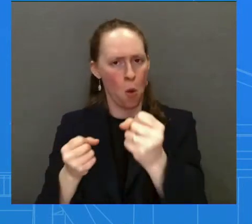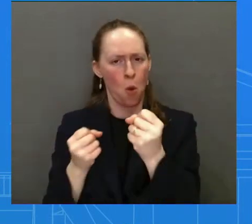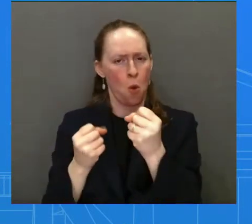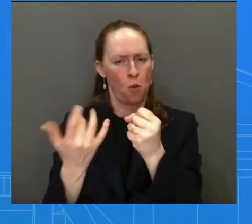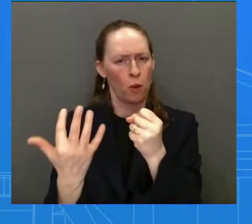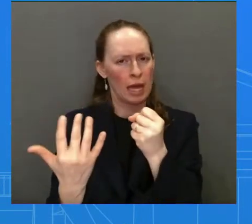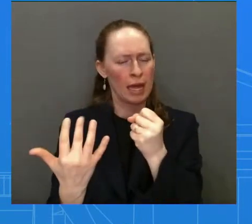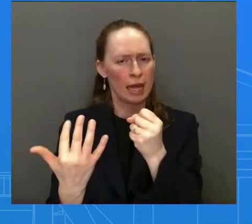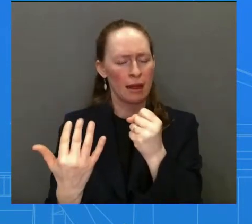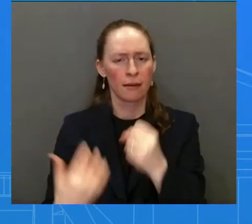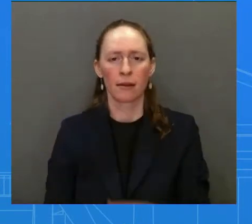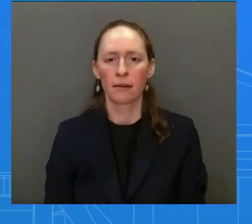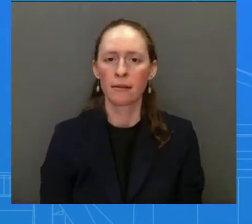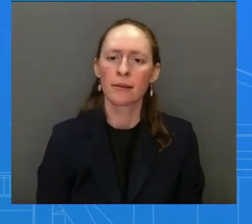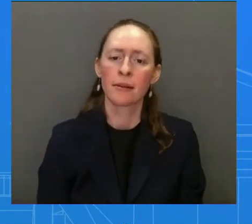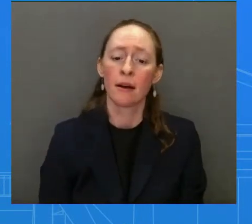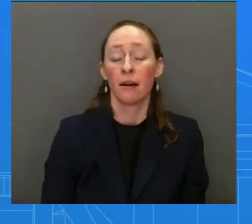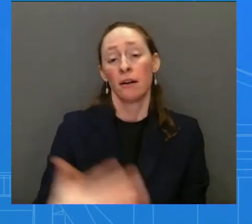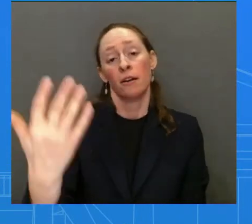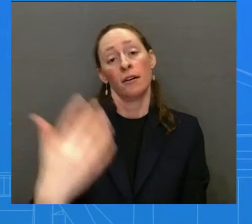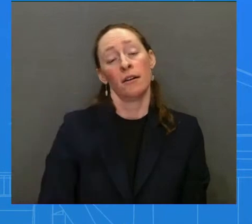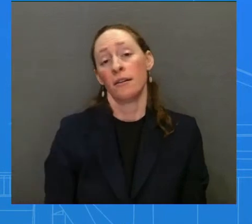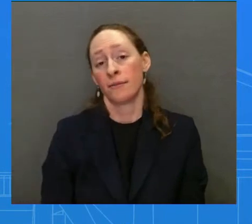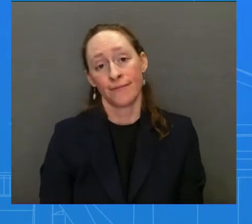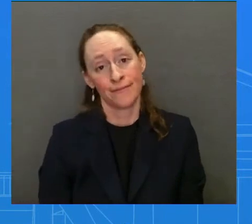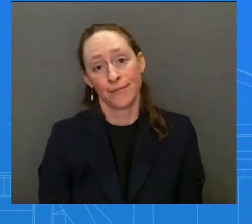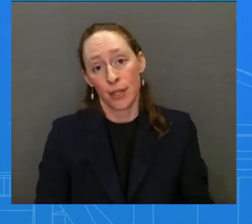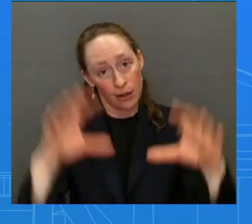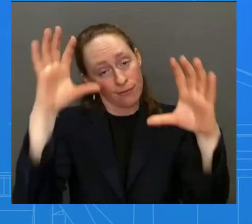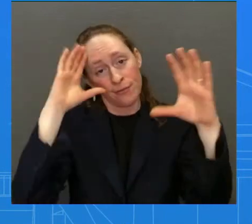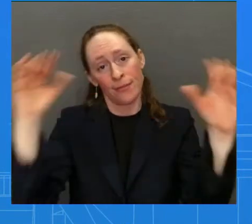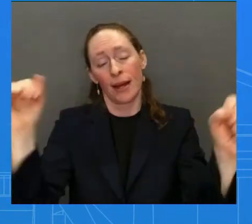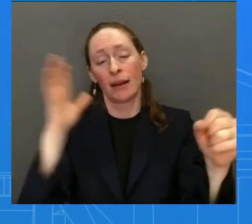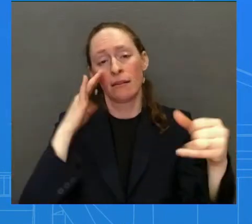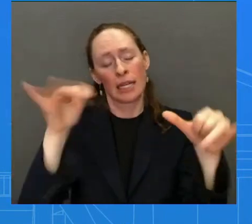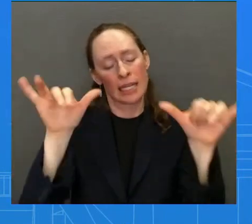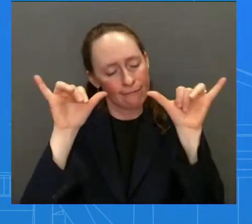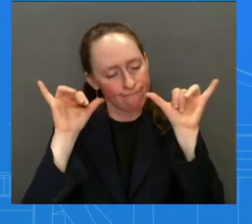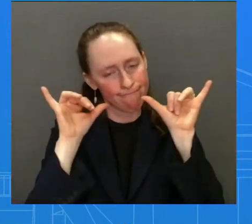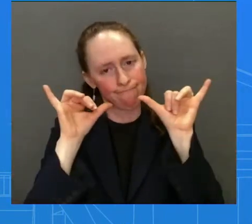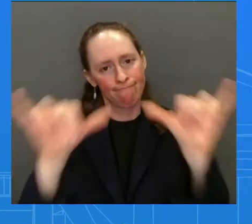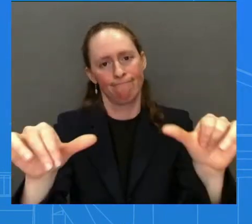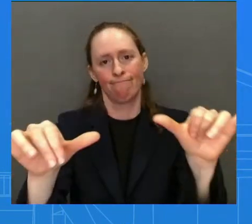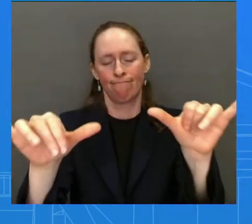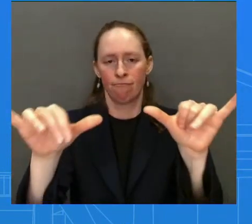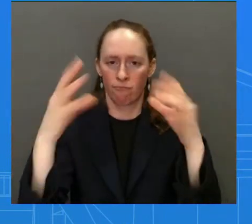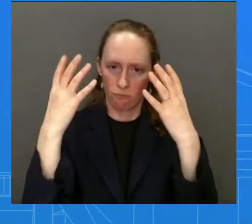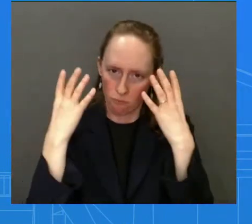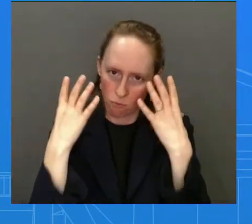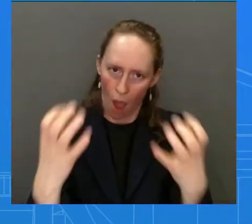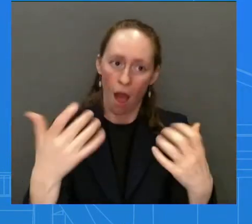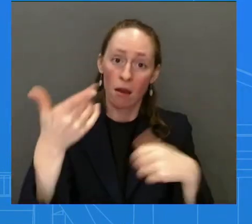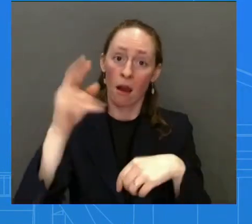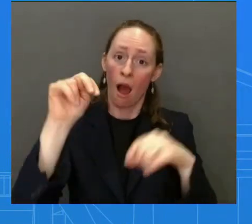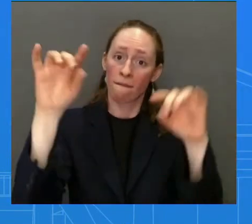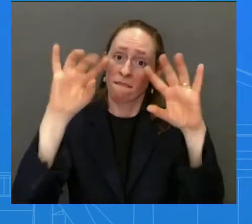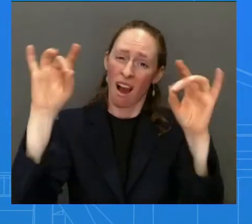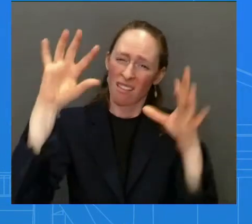to reduce gun violence because this is a priority for him and he wants to save lives. He thinks it's important, clearly, to save lives.